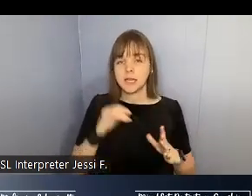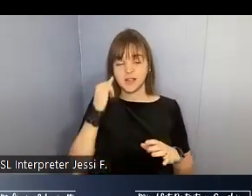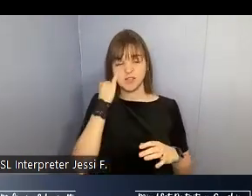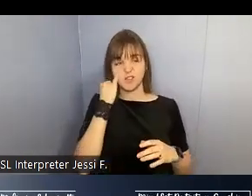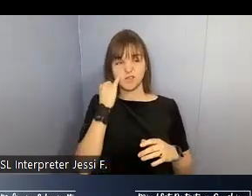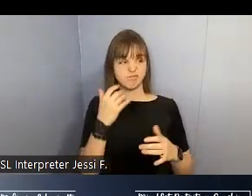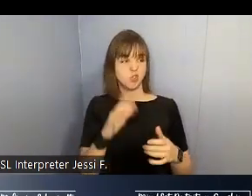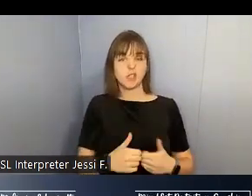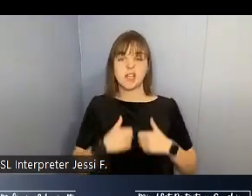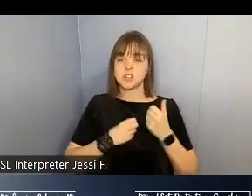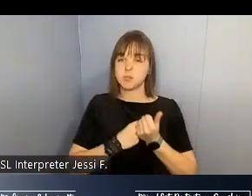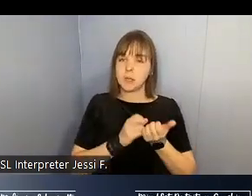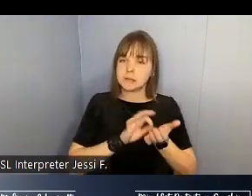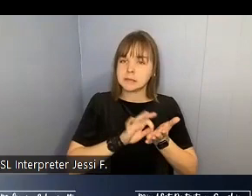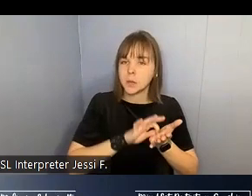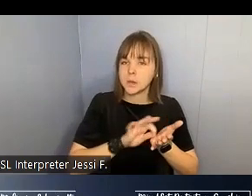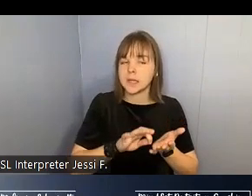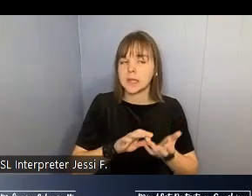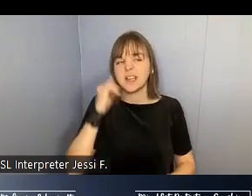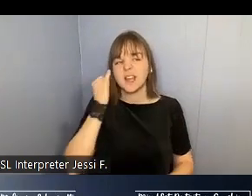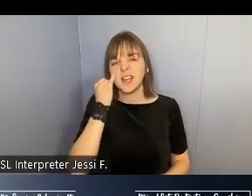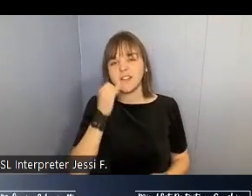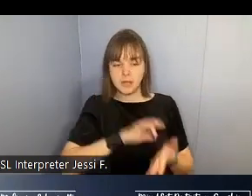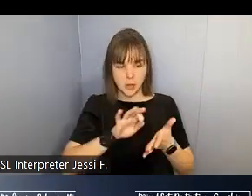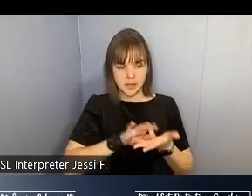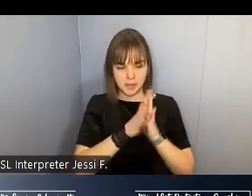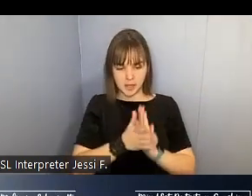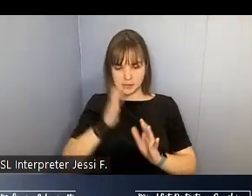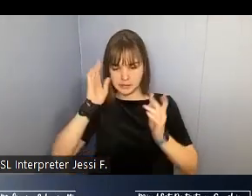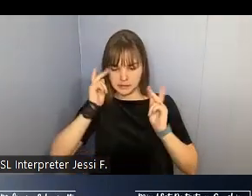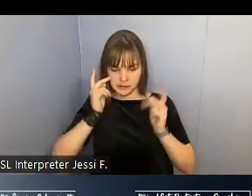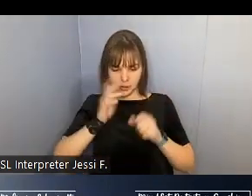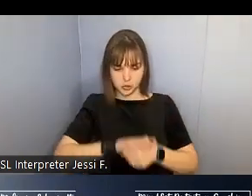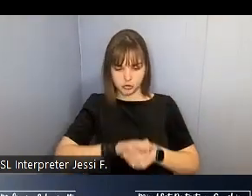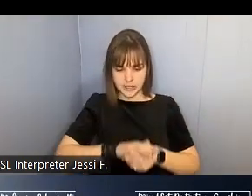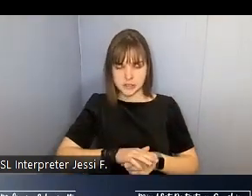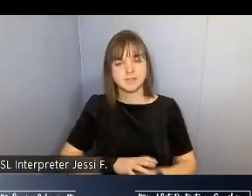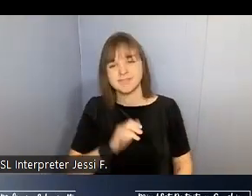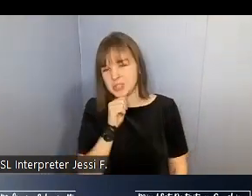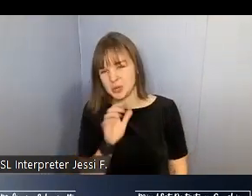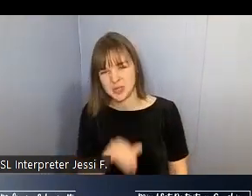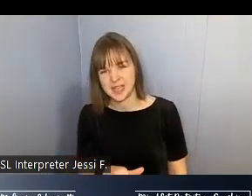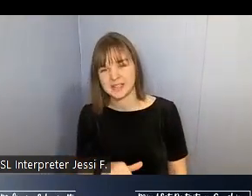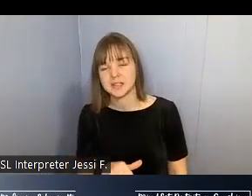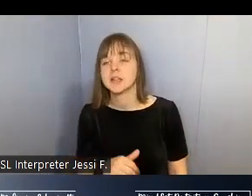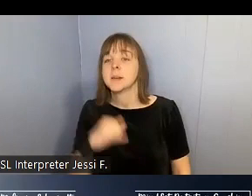Is it not going to stress you out? Count macros. If you're data-driven and that's going to work for you,